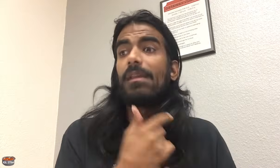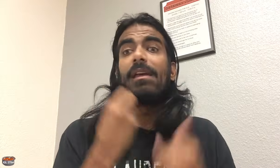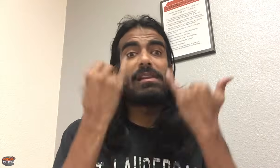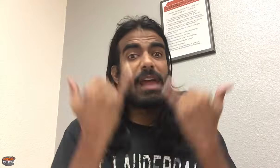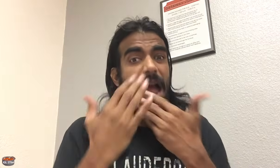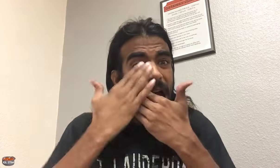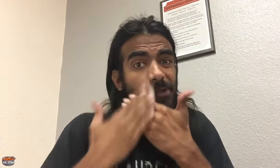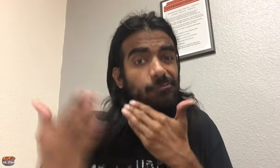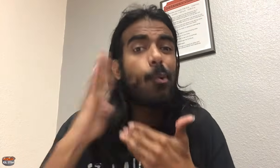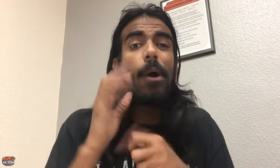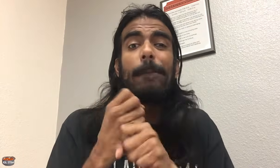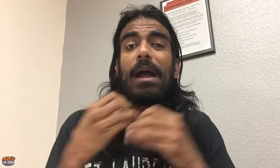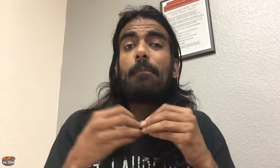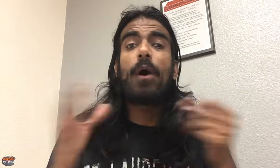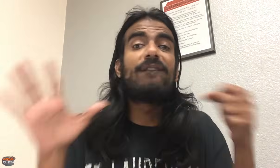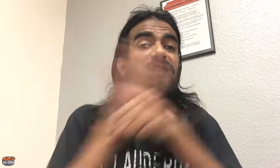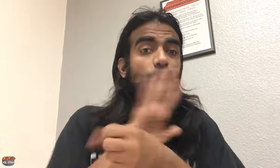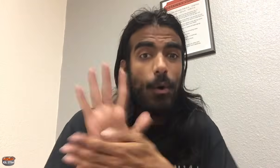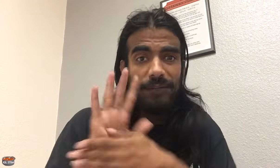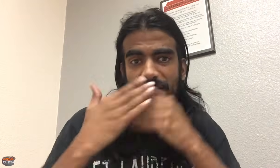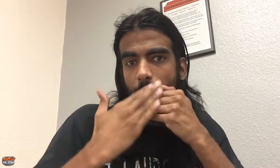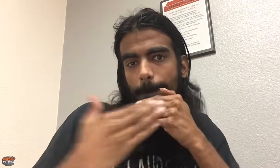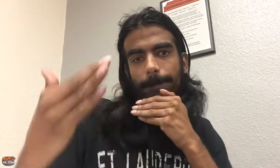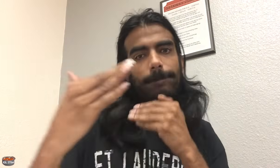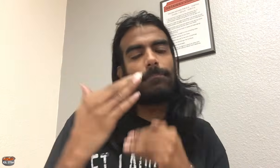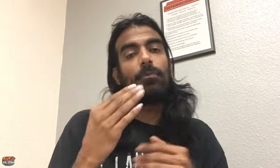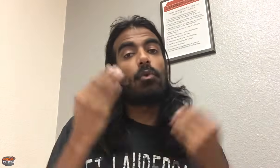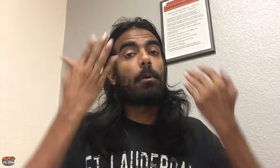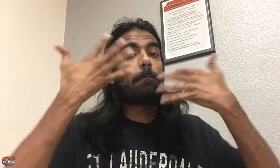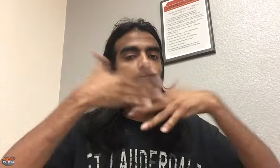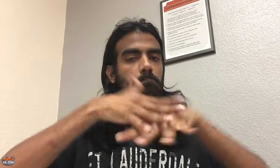From this point on,